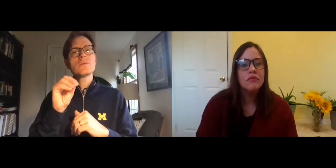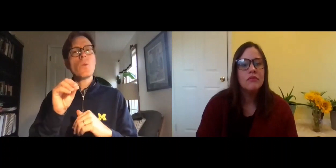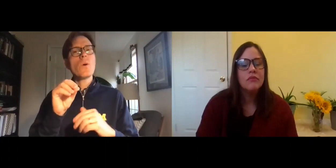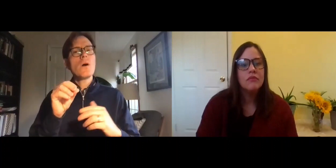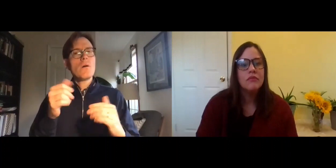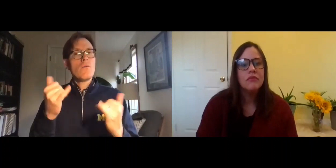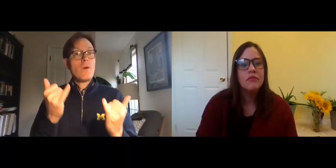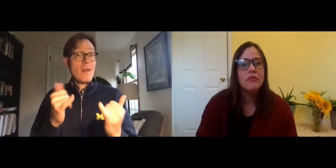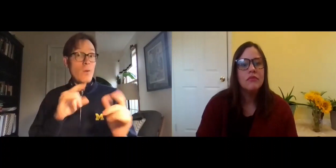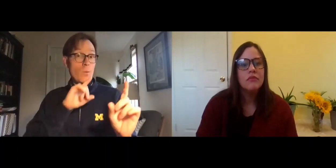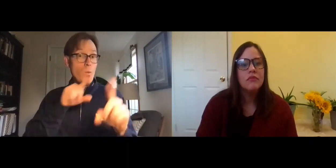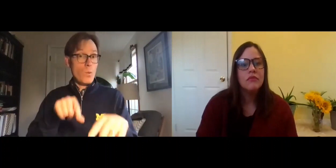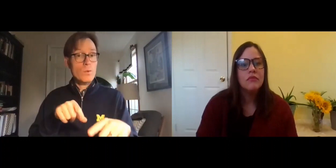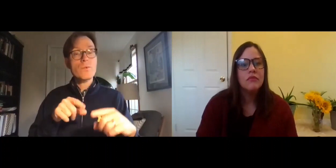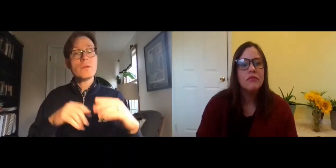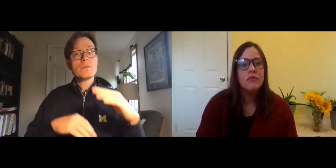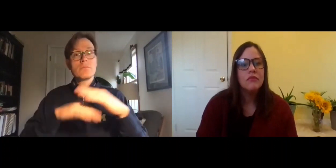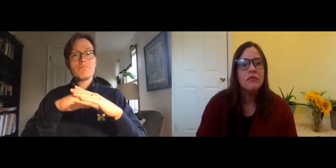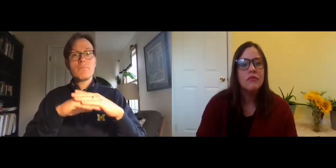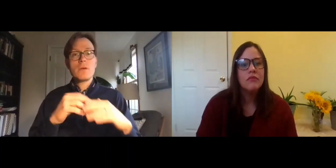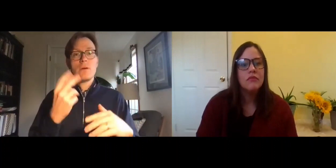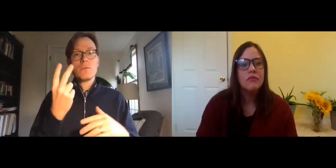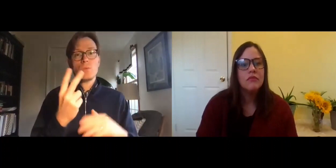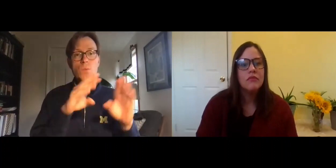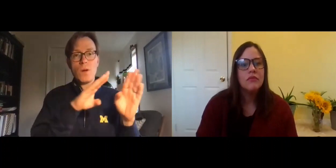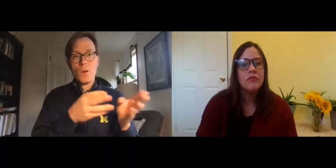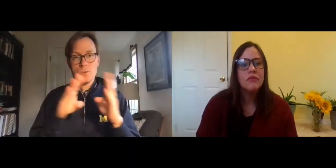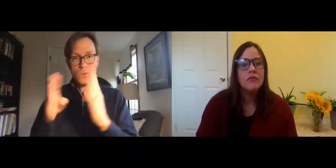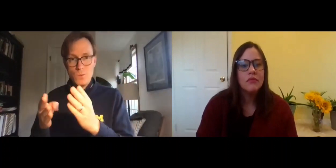you increase the risk of spreading more COVID-19 cases.